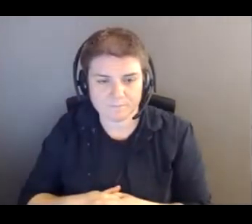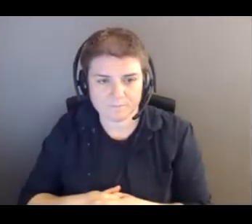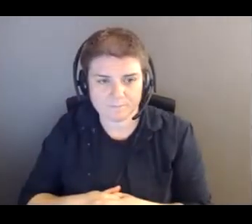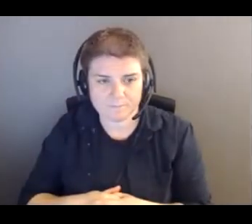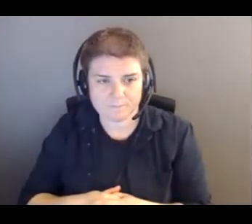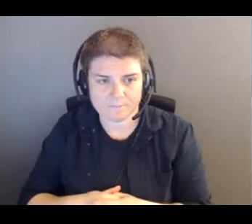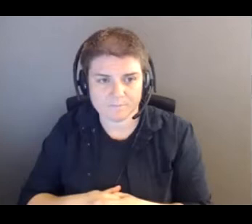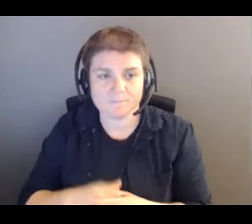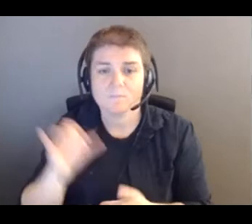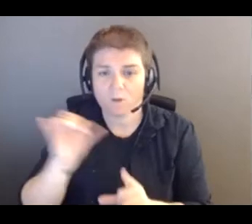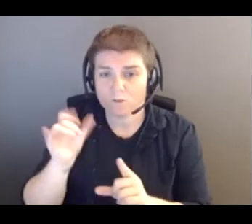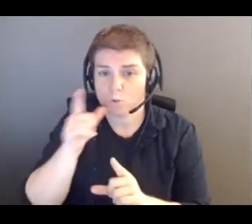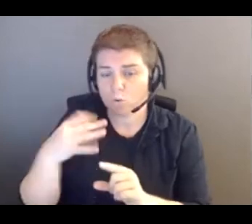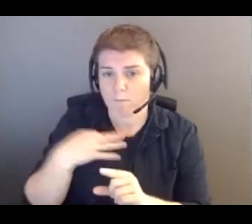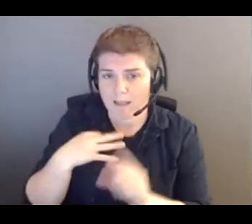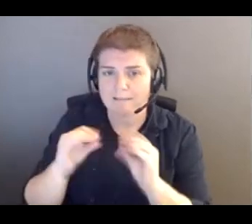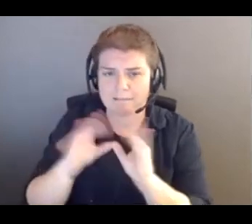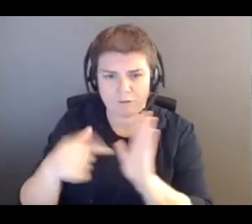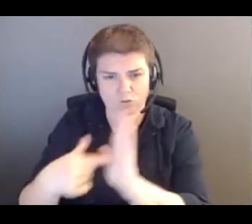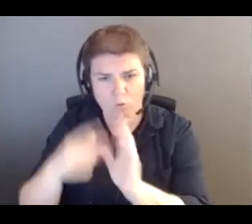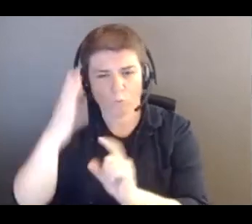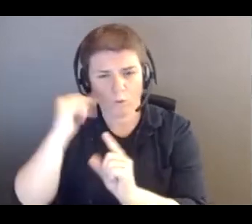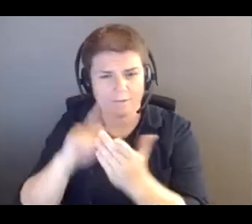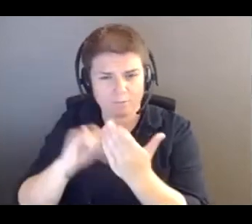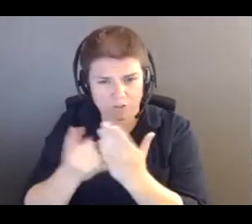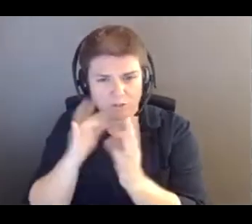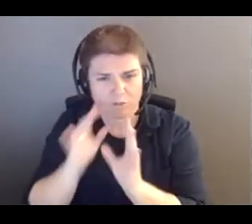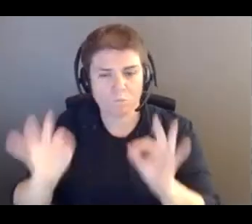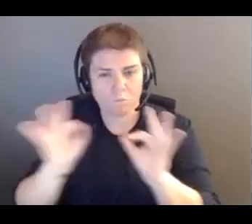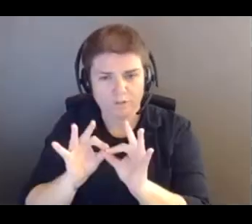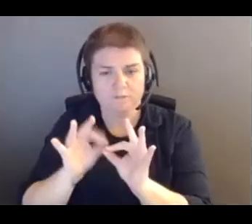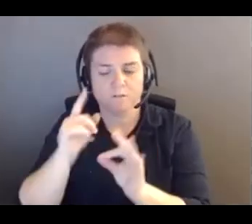has clearly demonstrated why this project is important to the communities they've identified